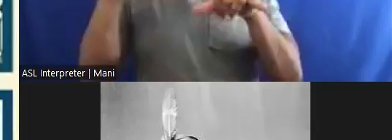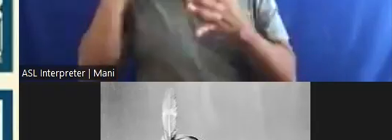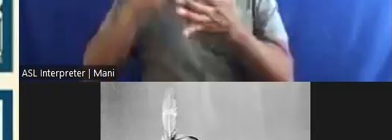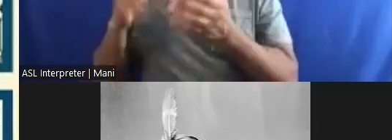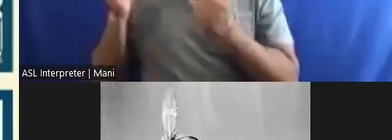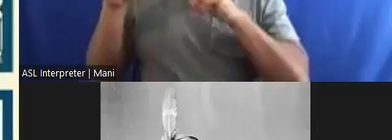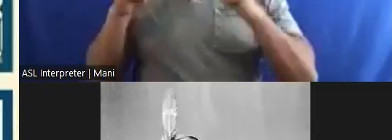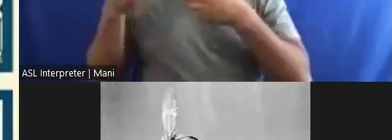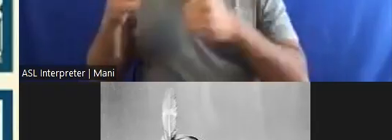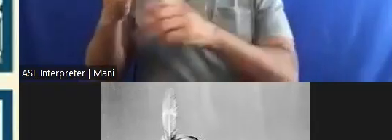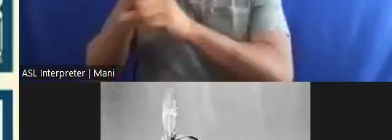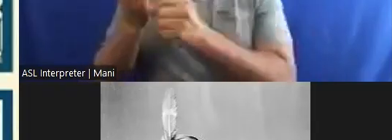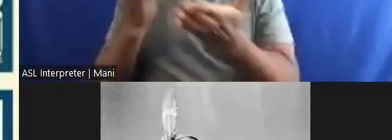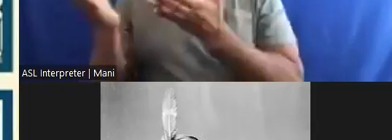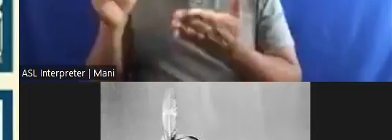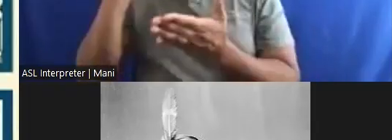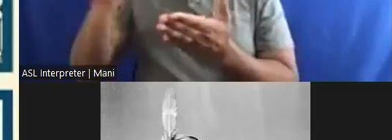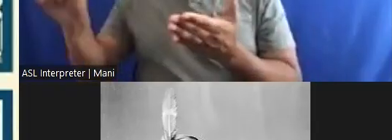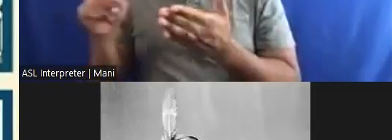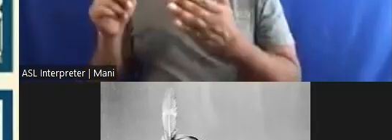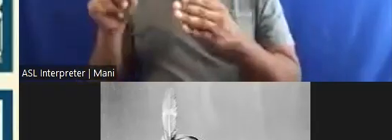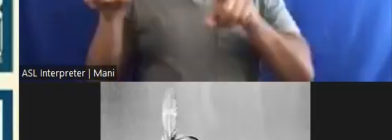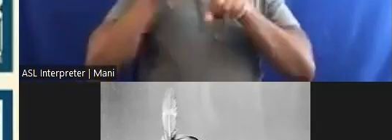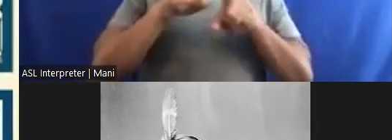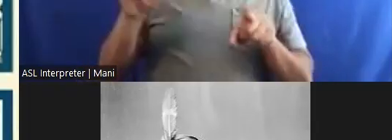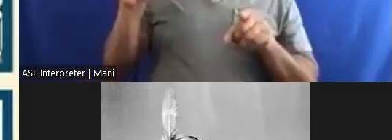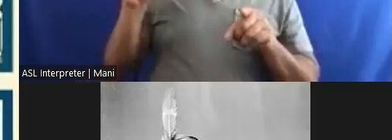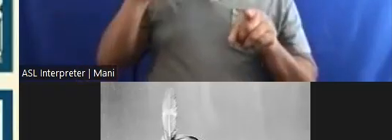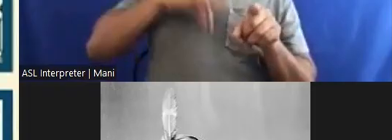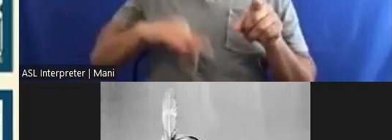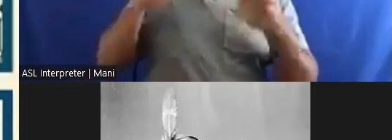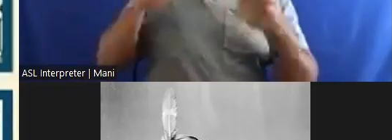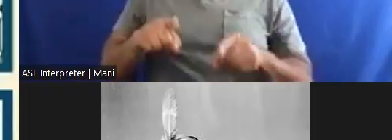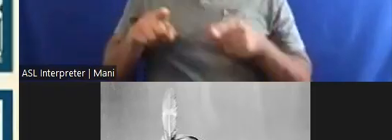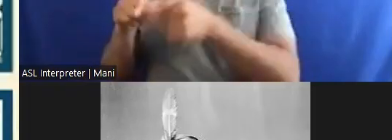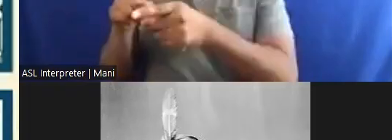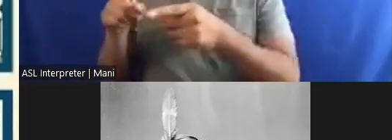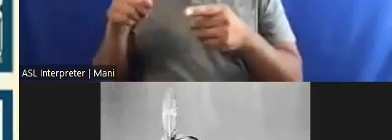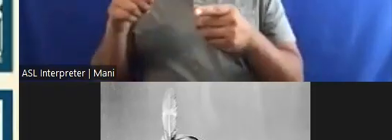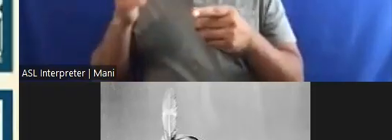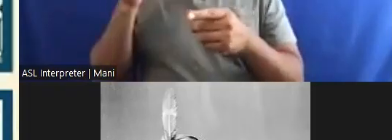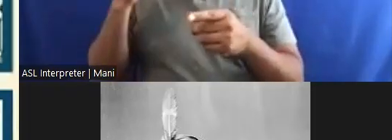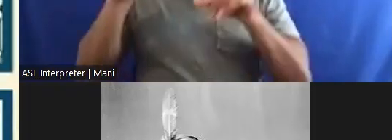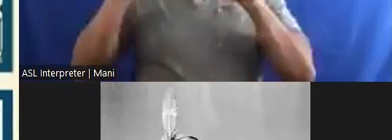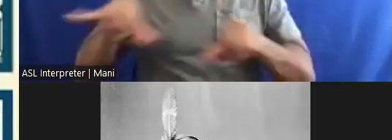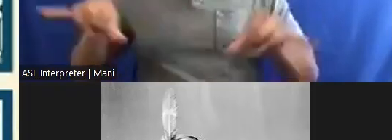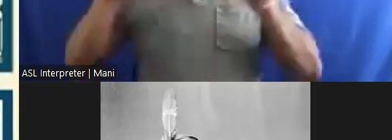This is also true for nonprofits where they're consistently giving the same information over and over